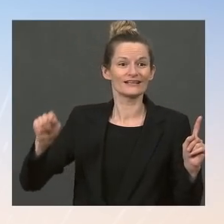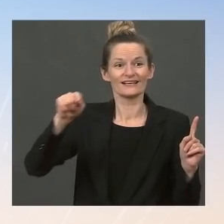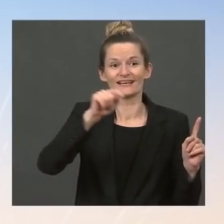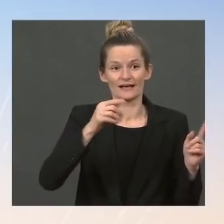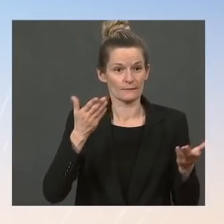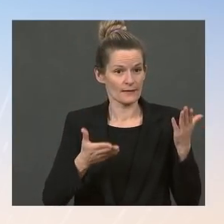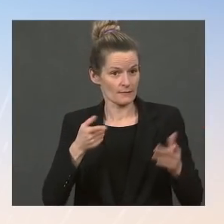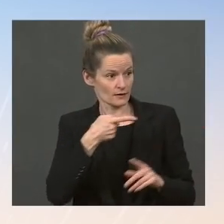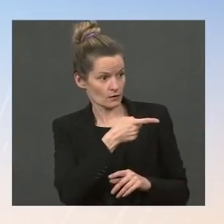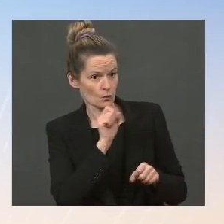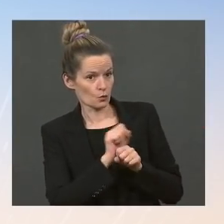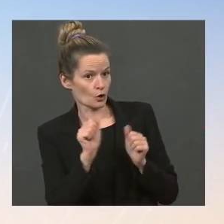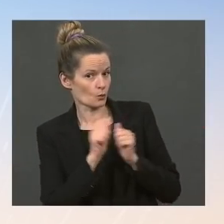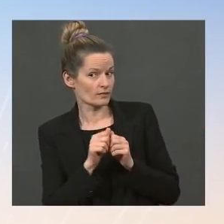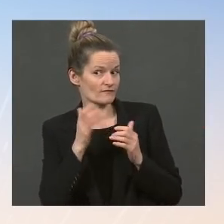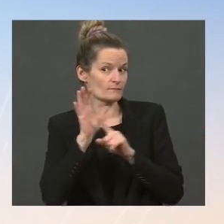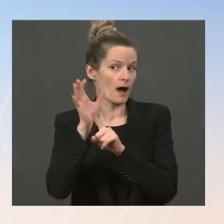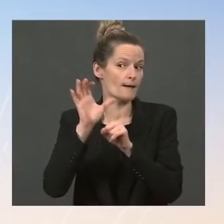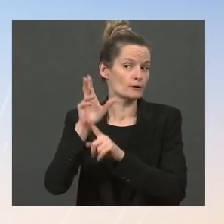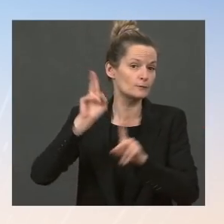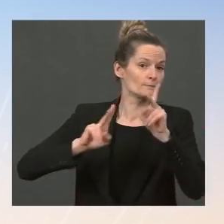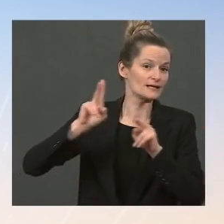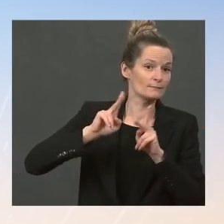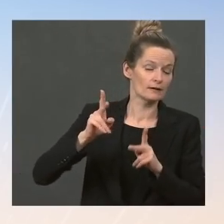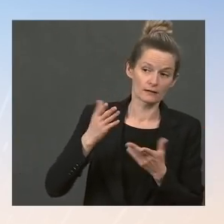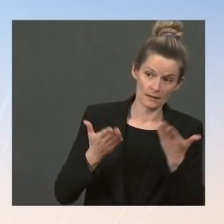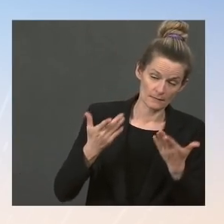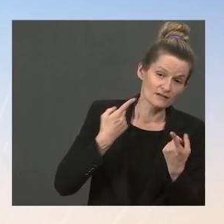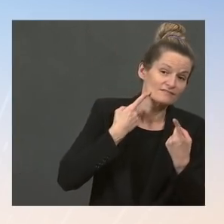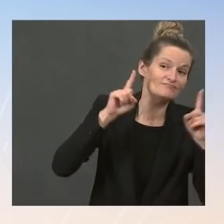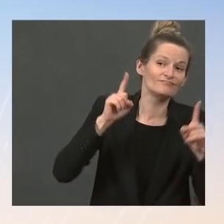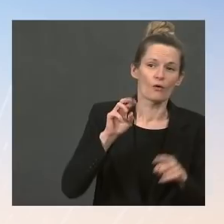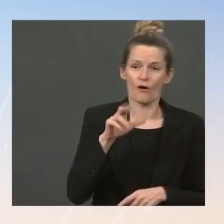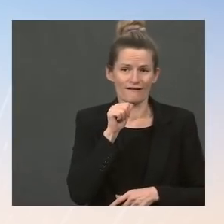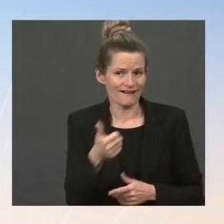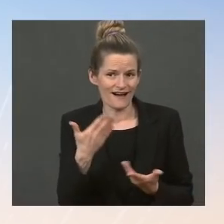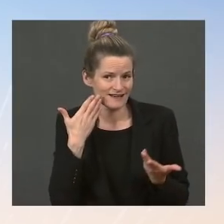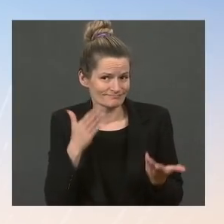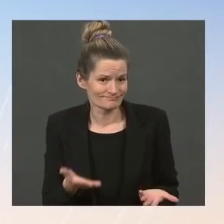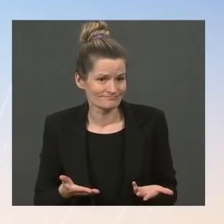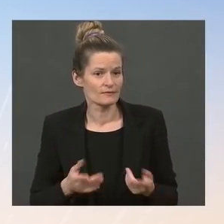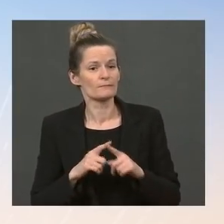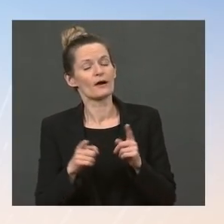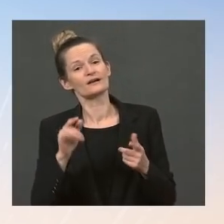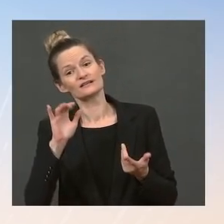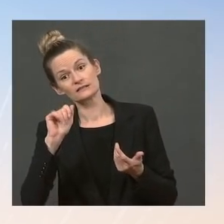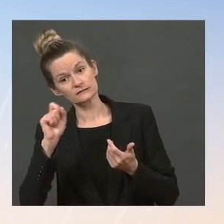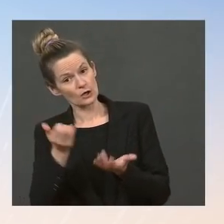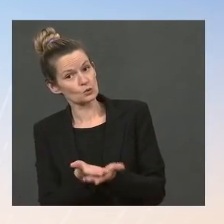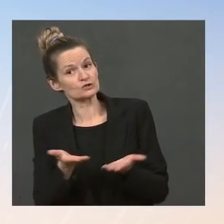but sometimes it is a tool that we can use or we've employed, as you've seen us do in -- on cases before.